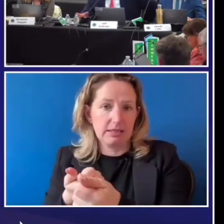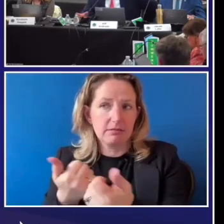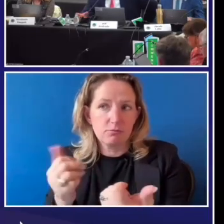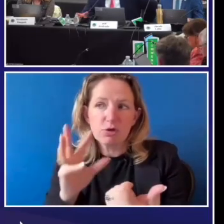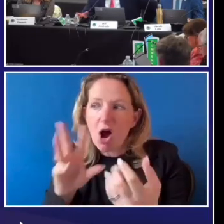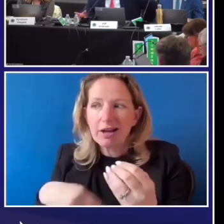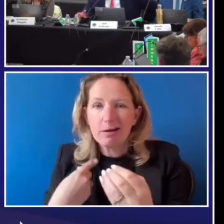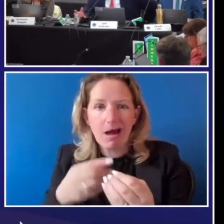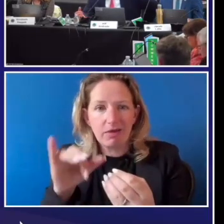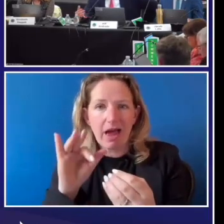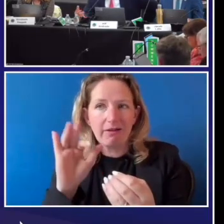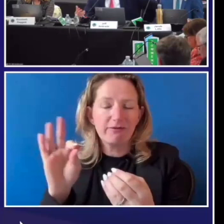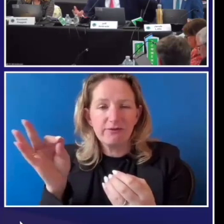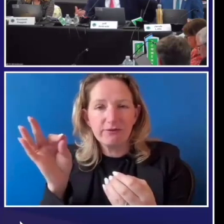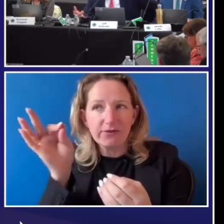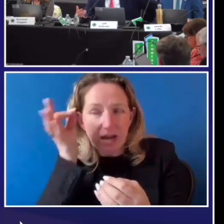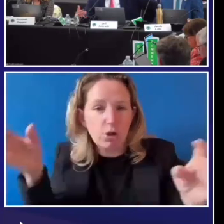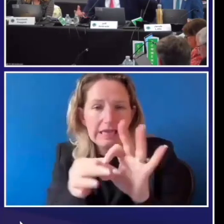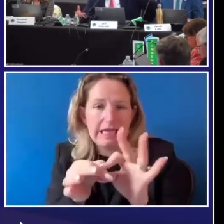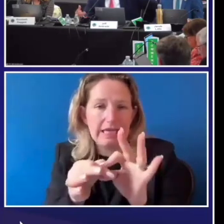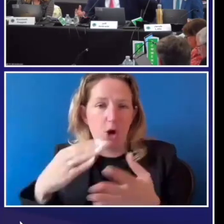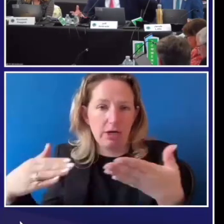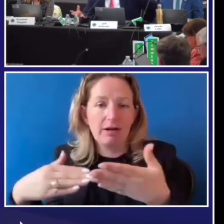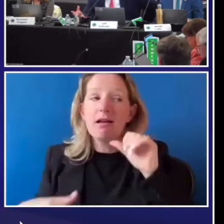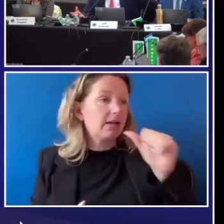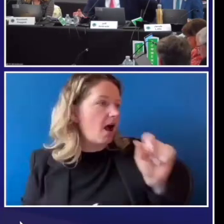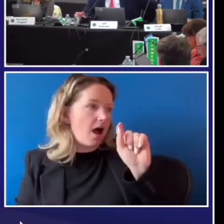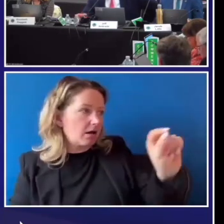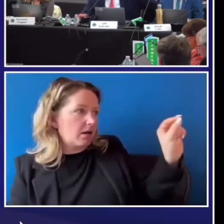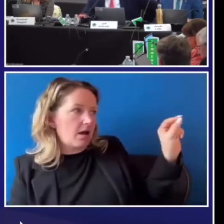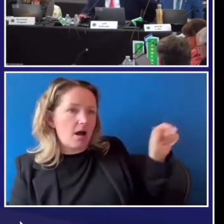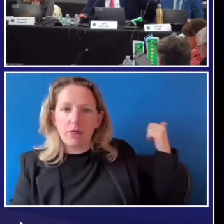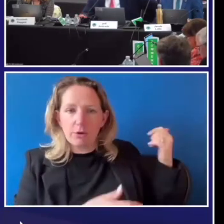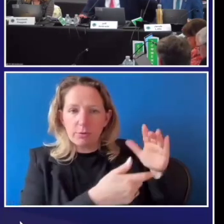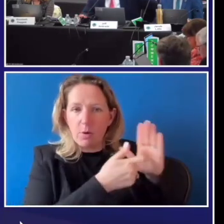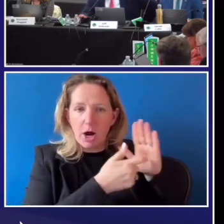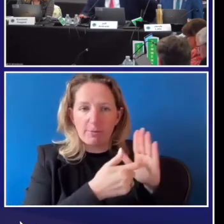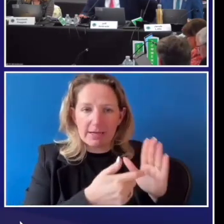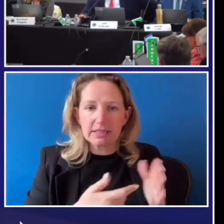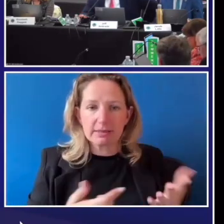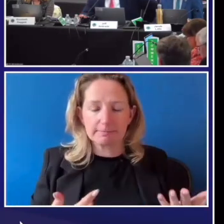Not any other sort of requirement of initial initial accreditation.